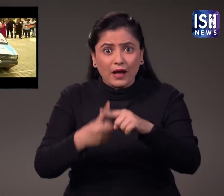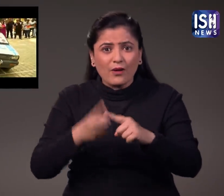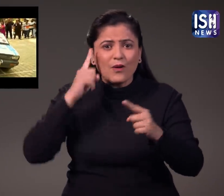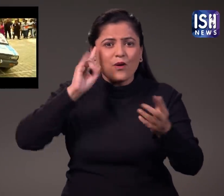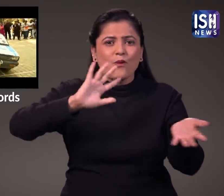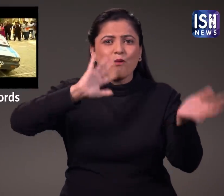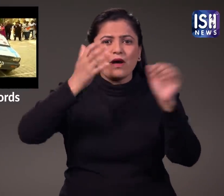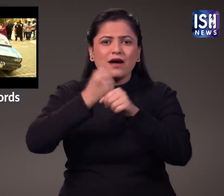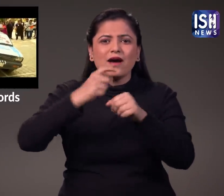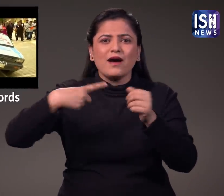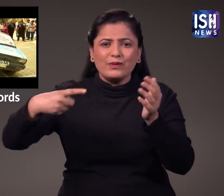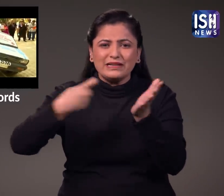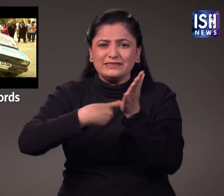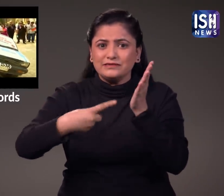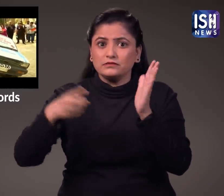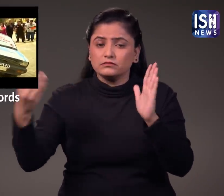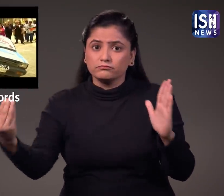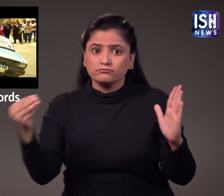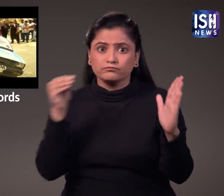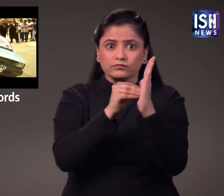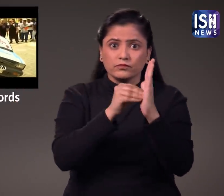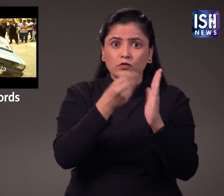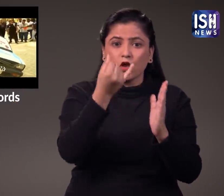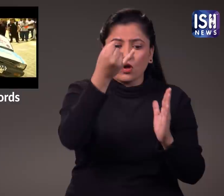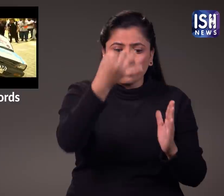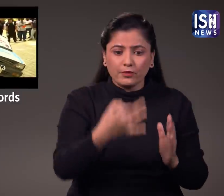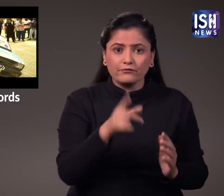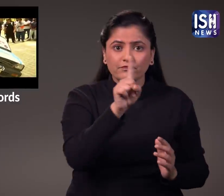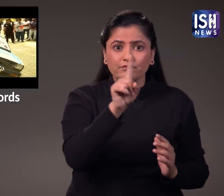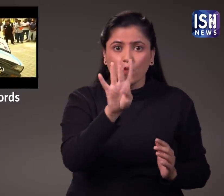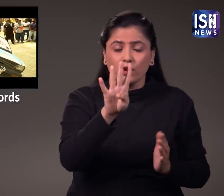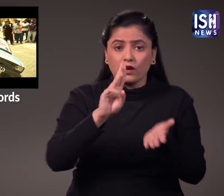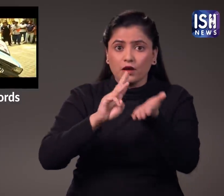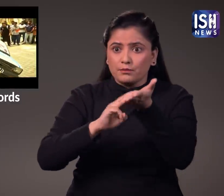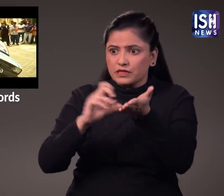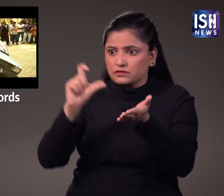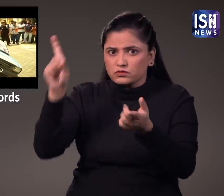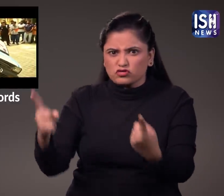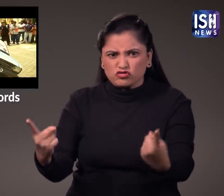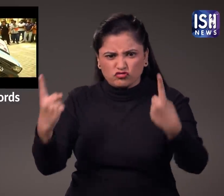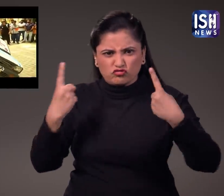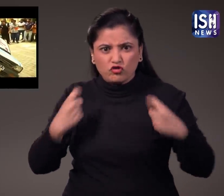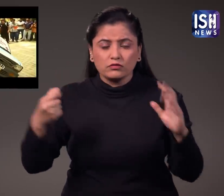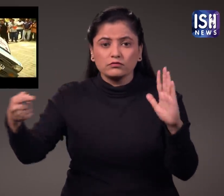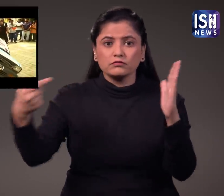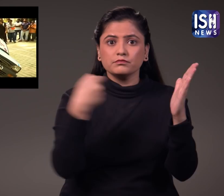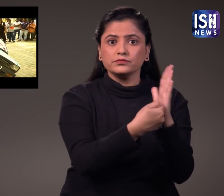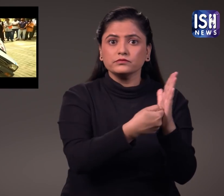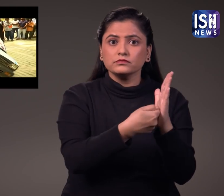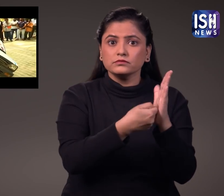He is ranked World’s 14th Strongest Man in the Guinness Book of World Records.